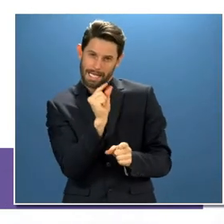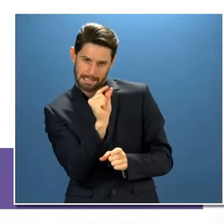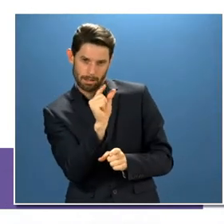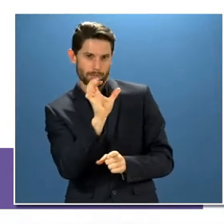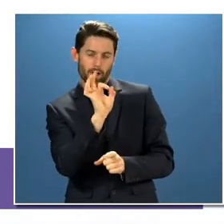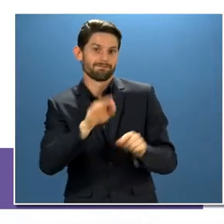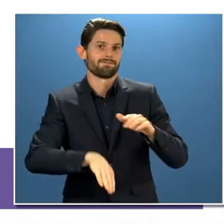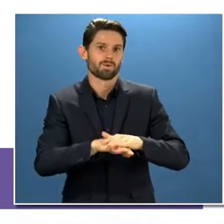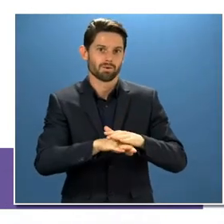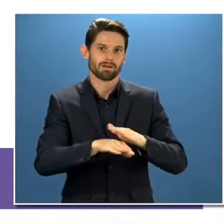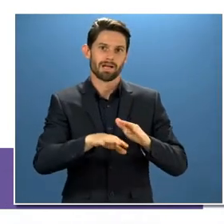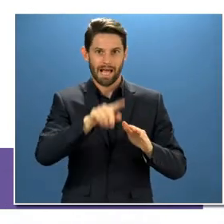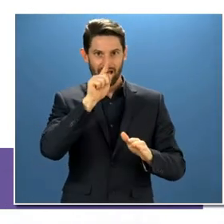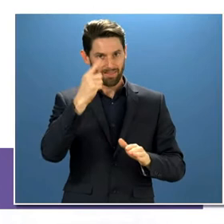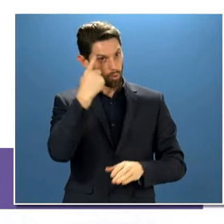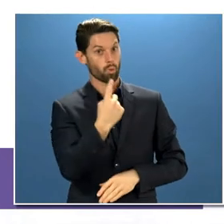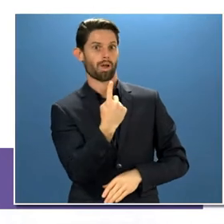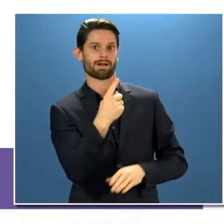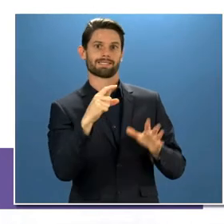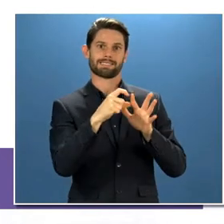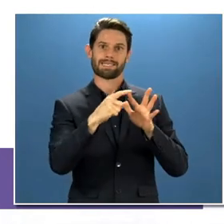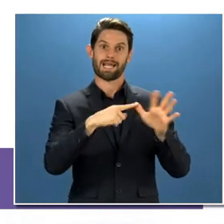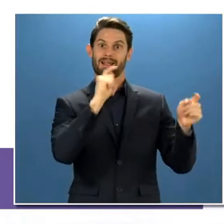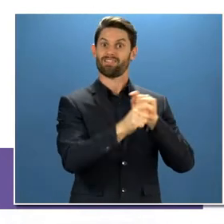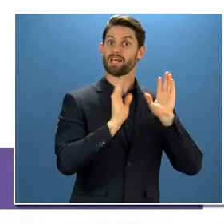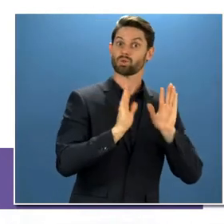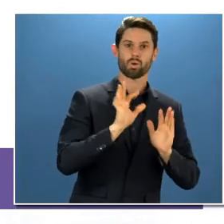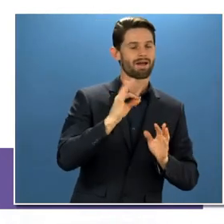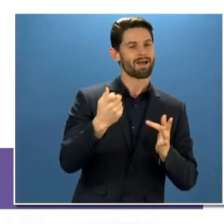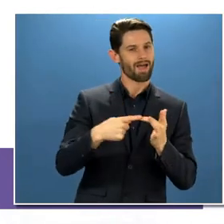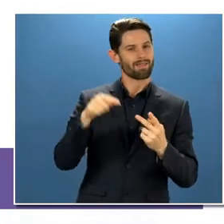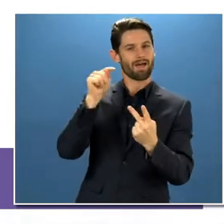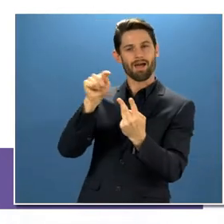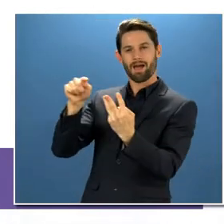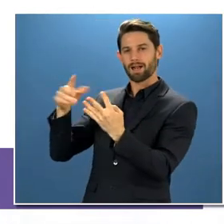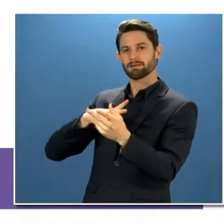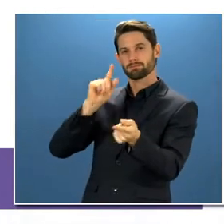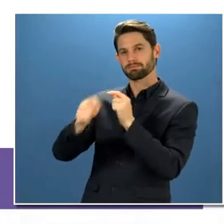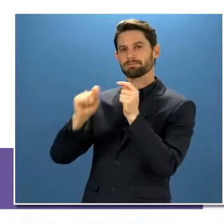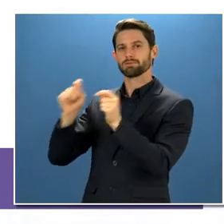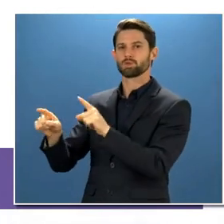to be part of a broader review of disability policy for generally to achieve the outcomes which you assert.